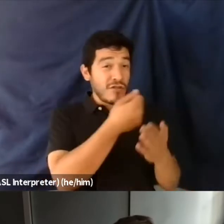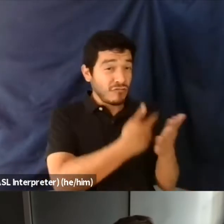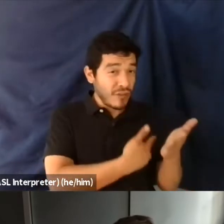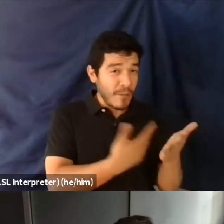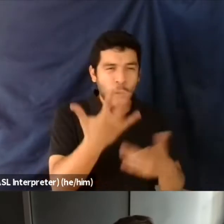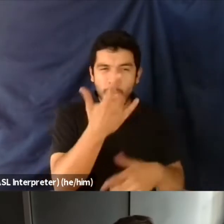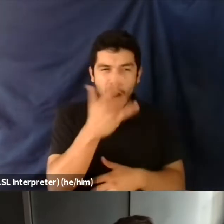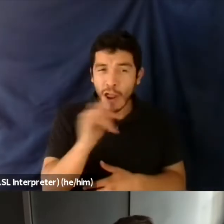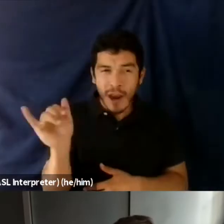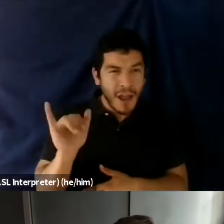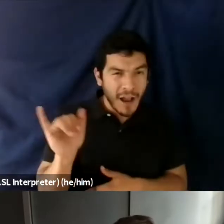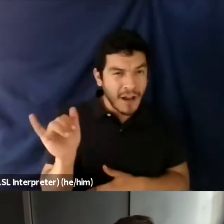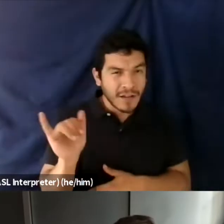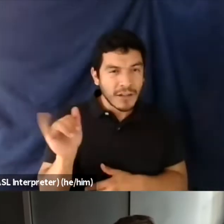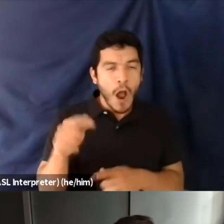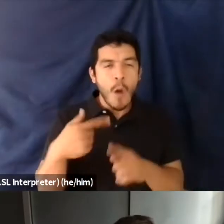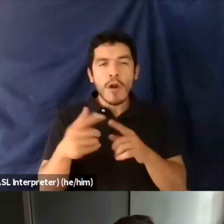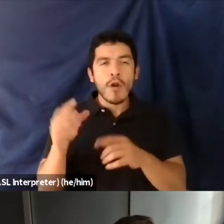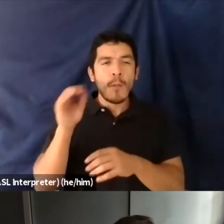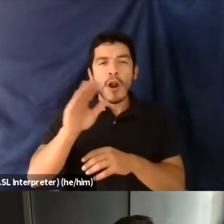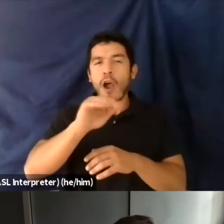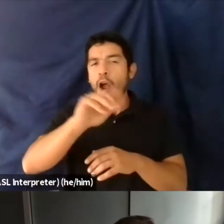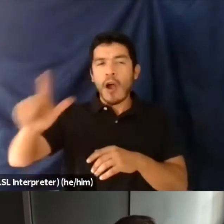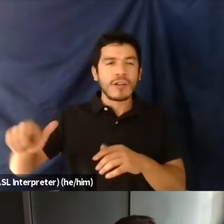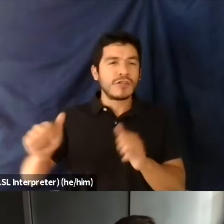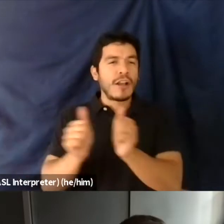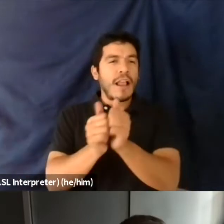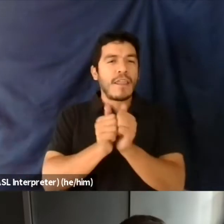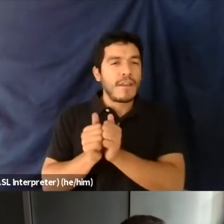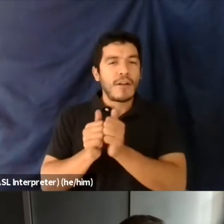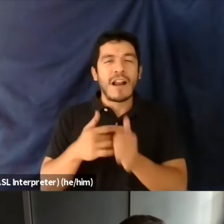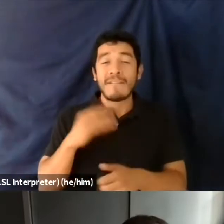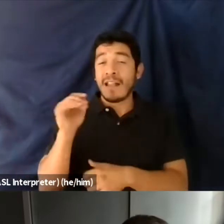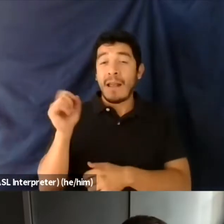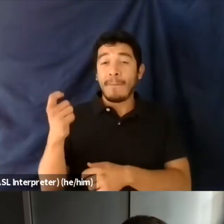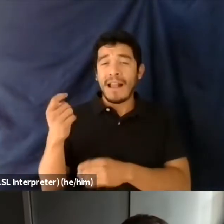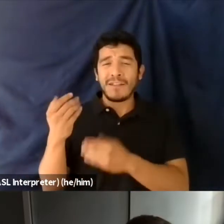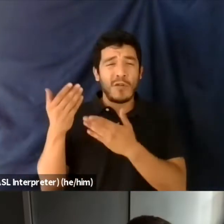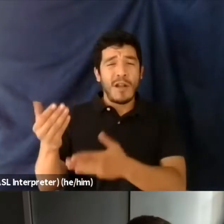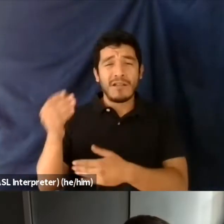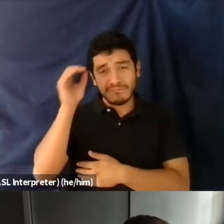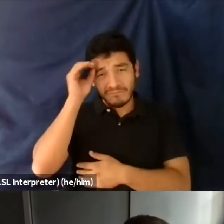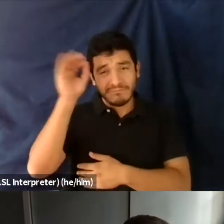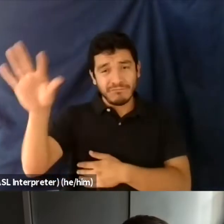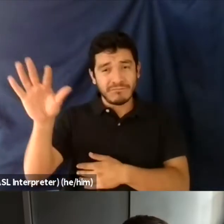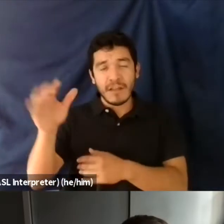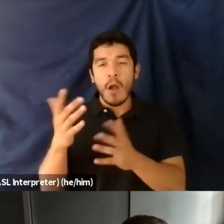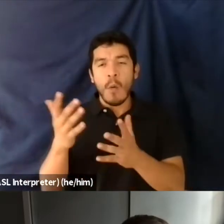when you were kind of putting it all together? And I guess Max can feel free to chime in too about the process of editing it and kind of all these elements,